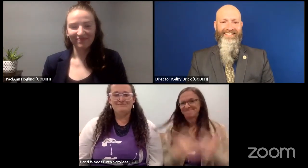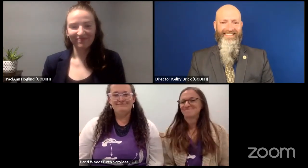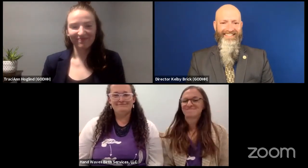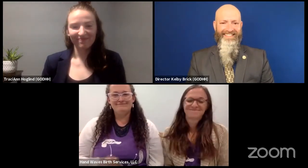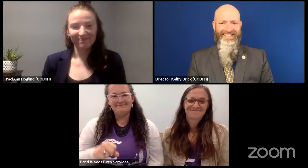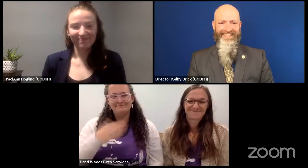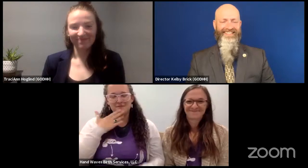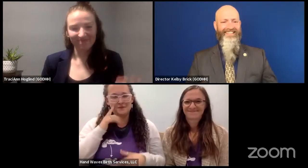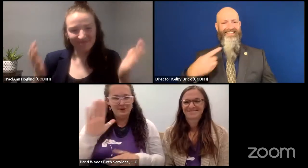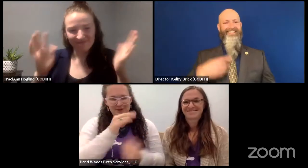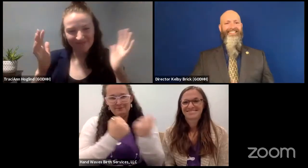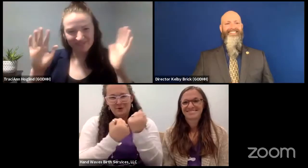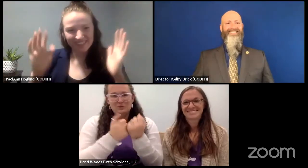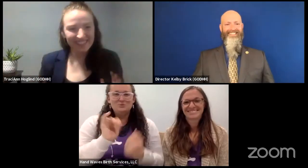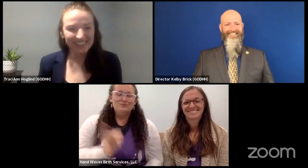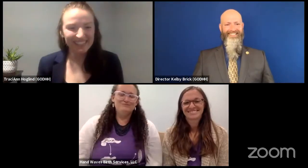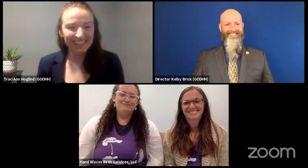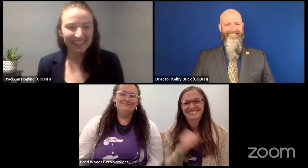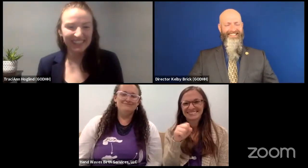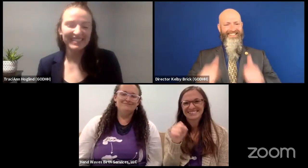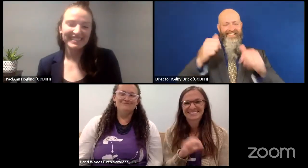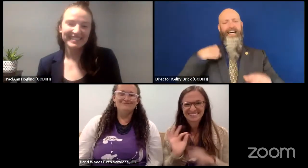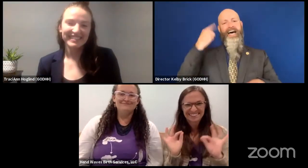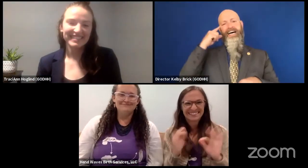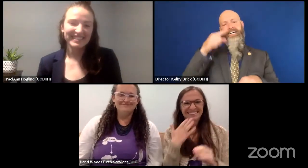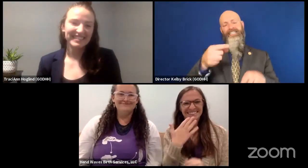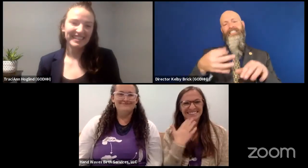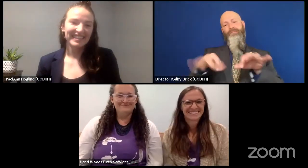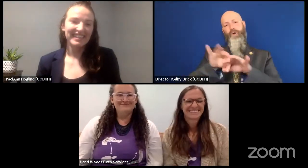you for this honor. We're very, very excited and thank you for this honor as well.